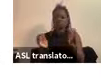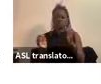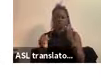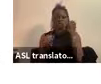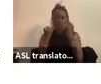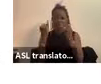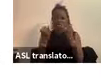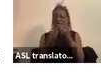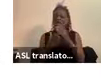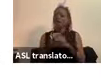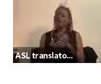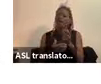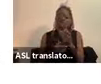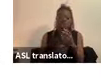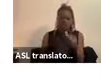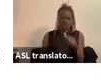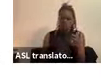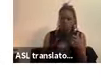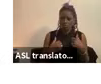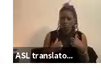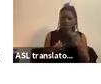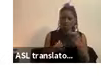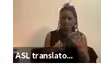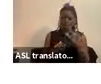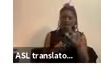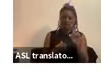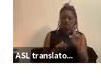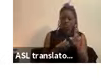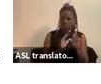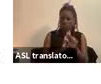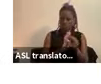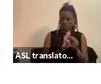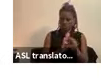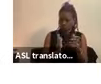And just looking at the trends in our vaccination cases versus our unvaccinated